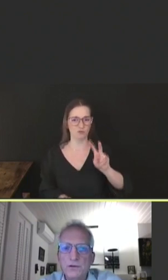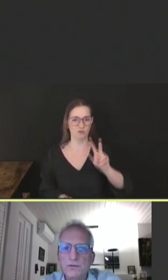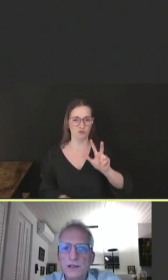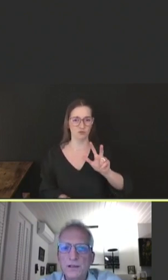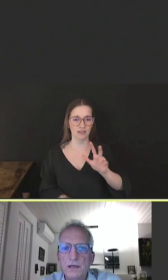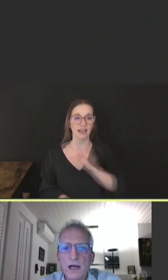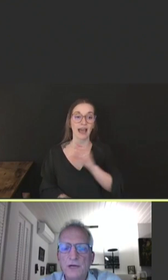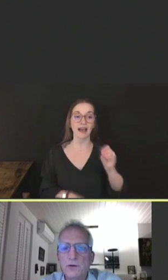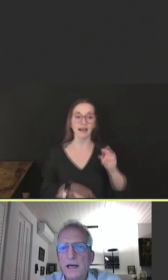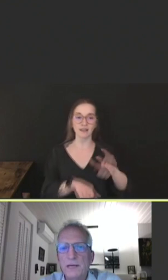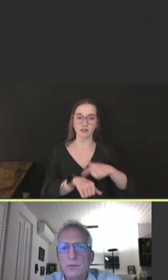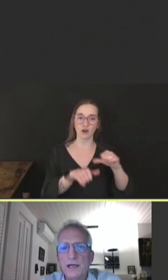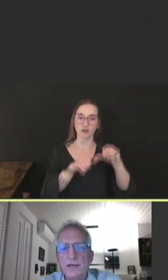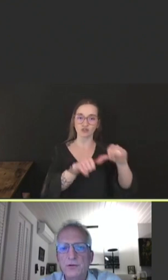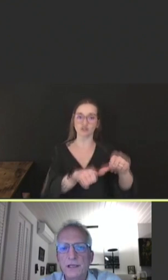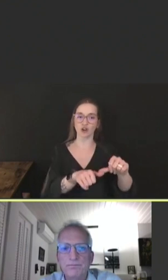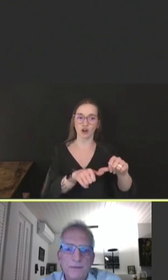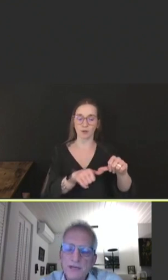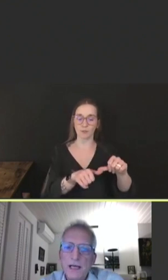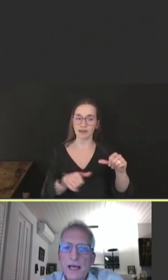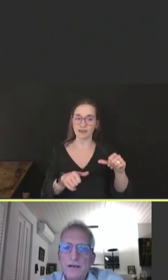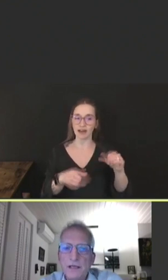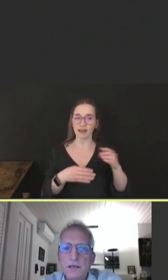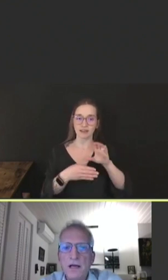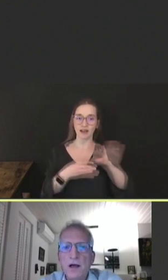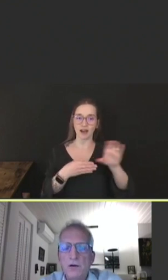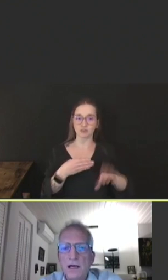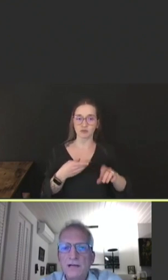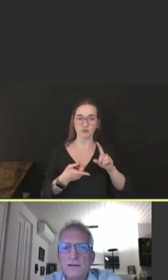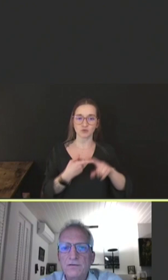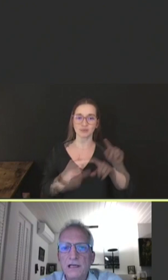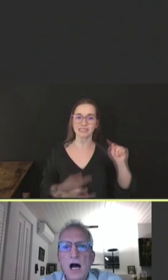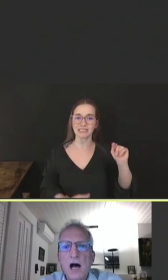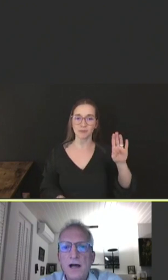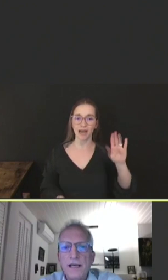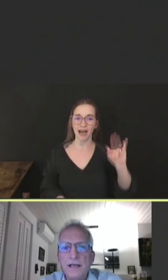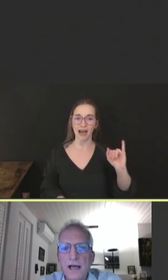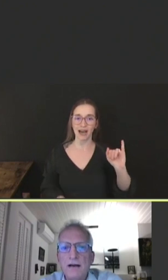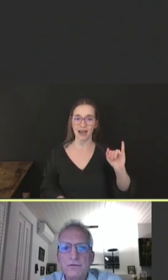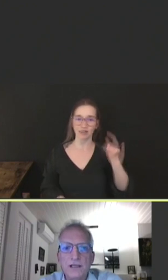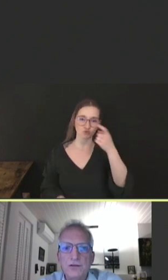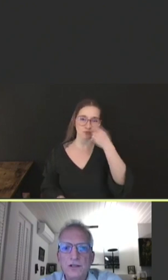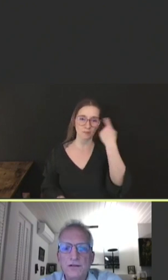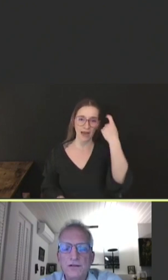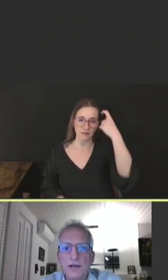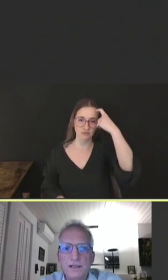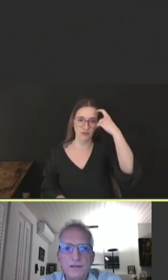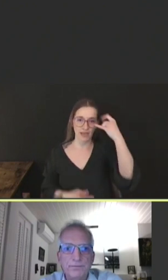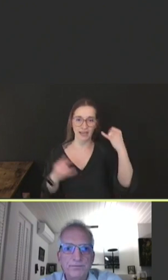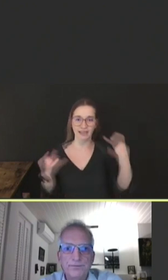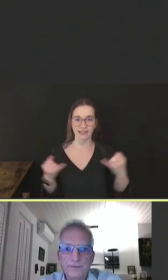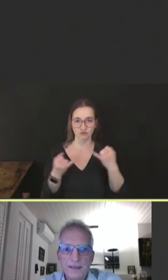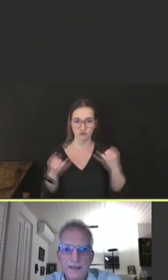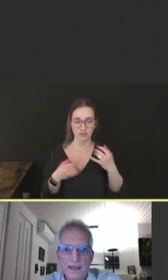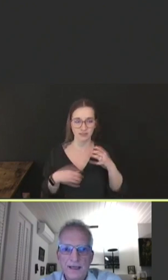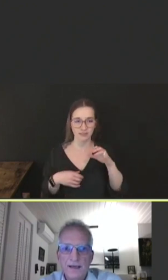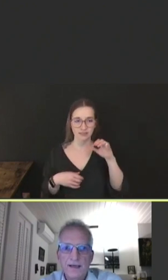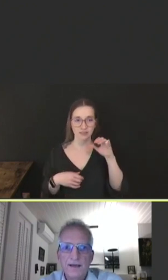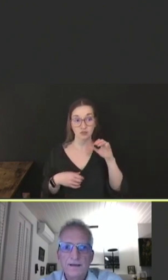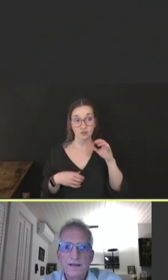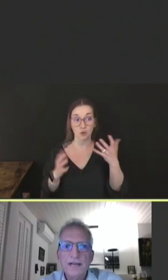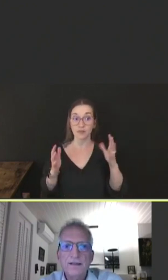to severe traumatic brain injury, indicating a relatively high average of severity. Next.